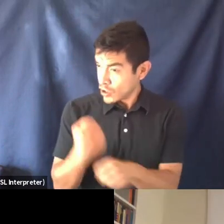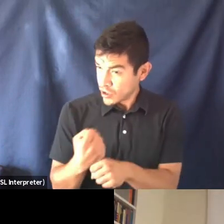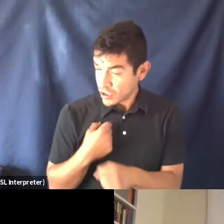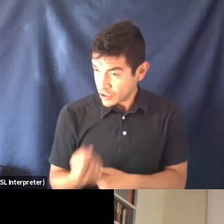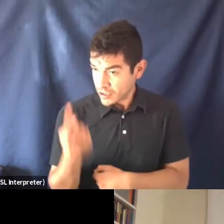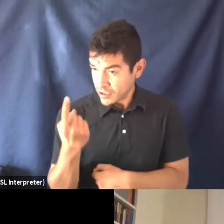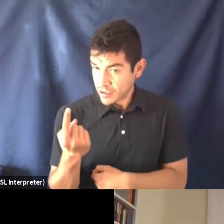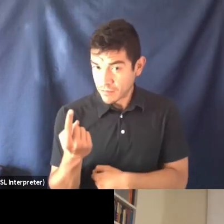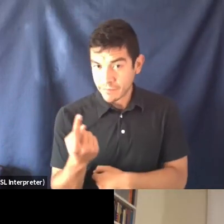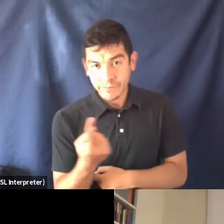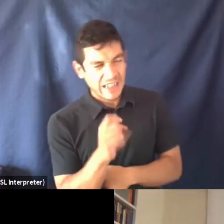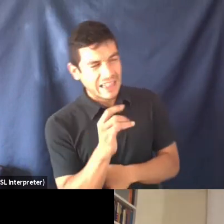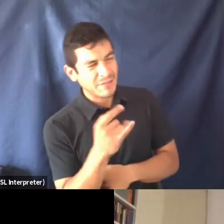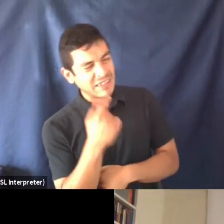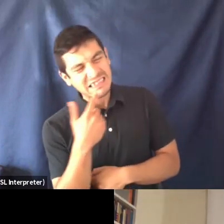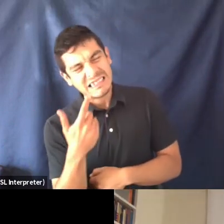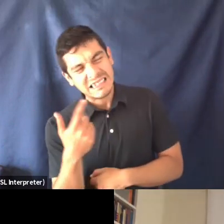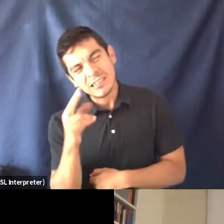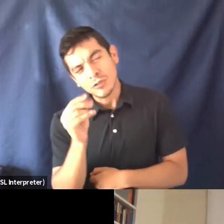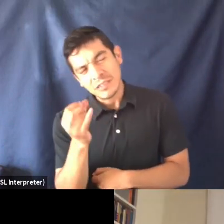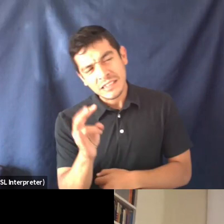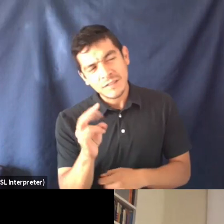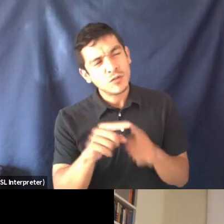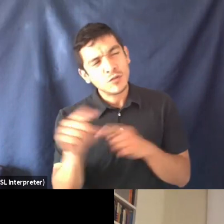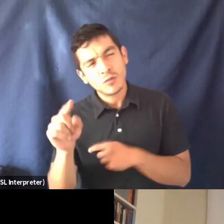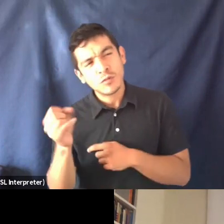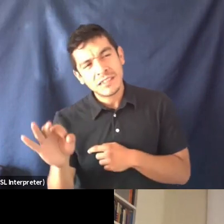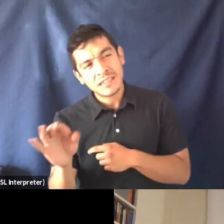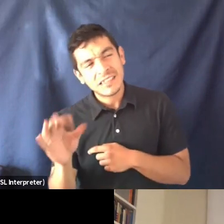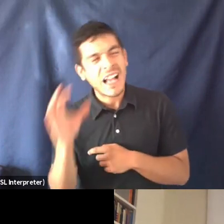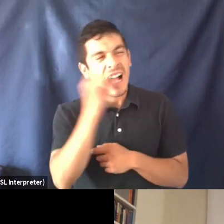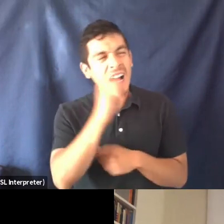It was from 2017 to 2019, so I guess over a three-year period